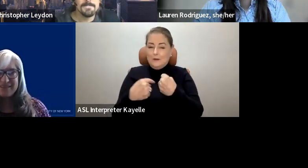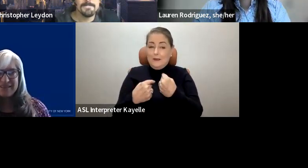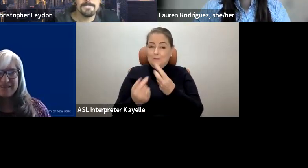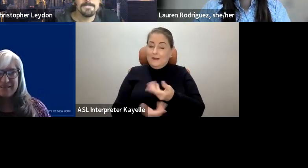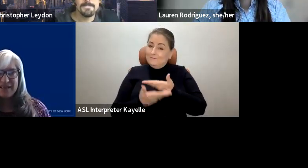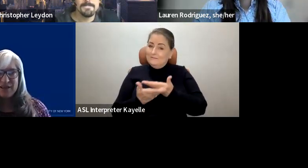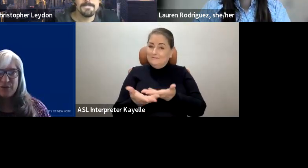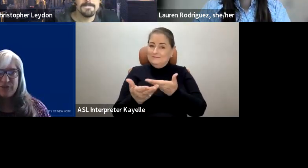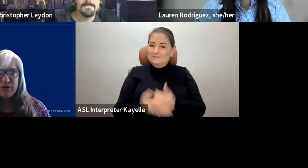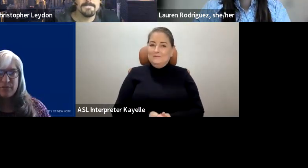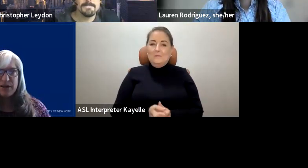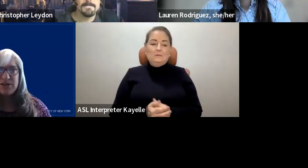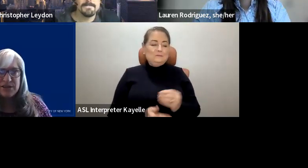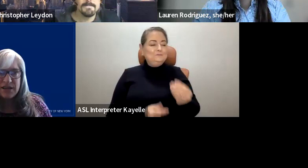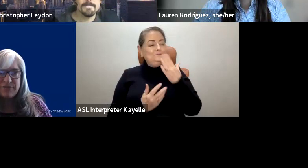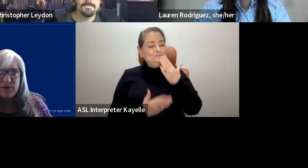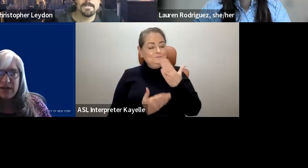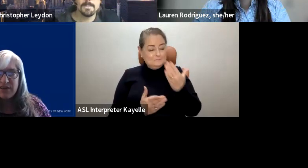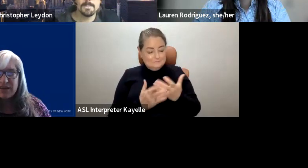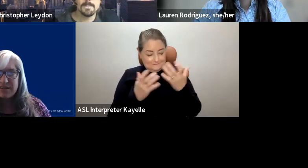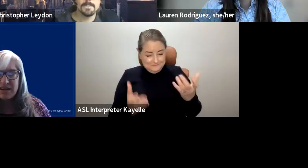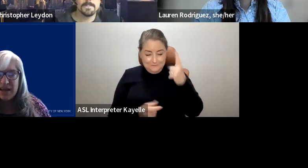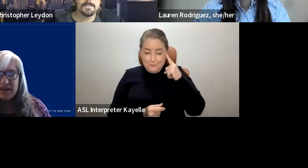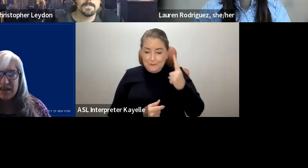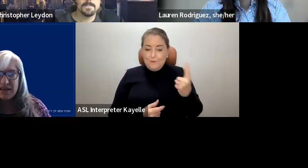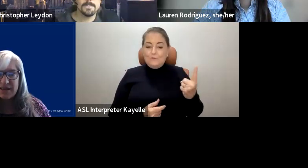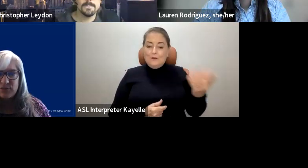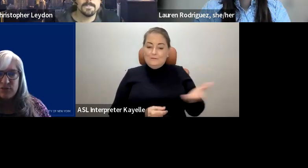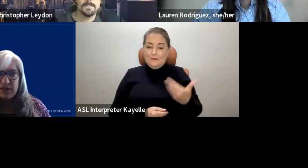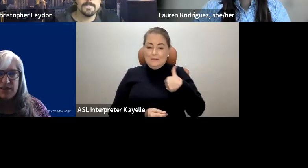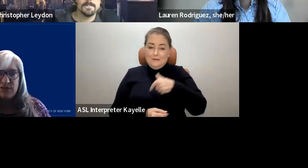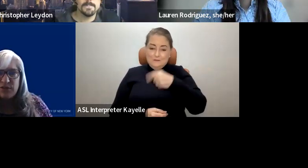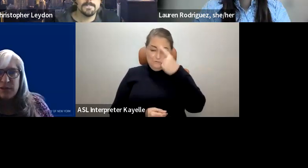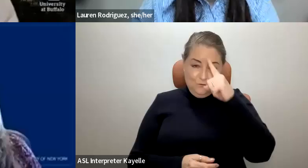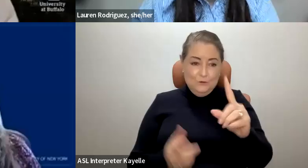[Kim Scalzo] Thank you very much for having us today. We're really thrilled to be able to